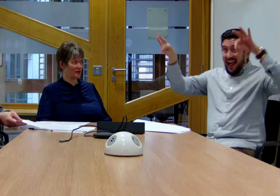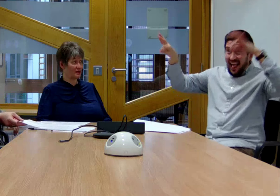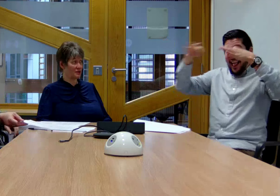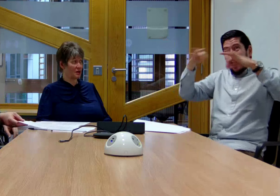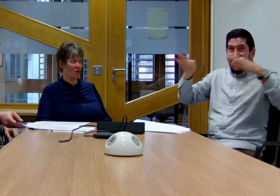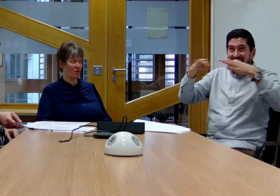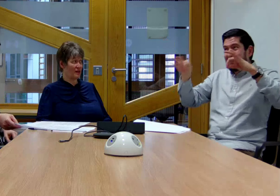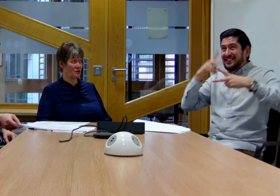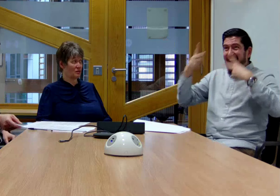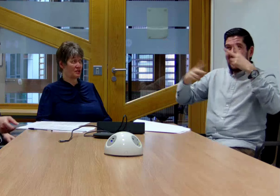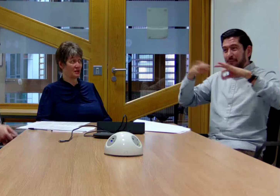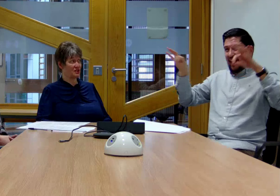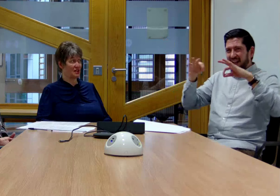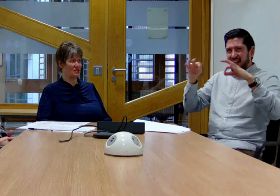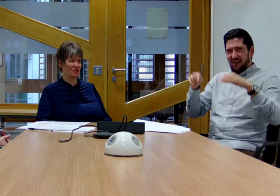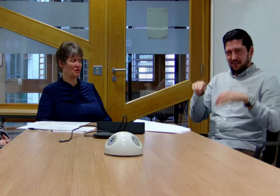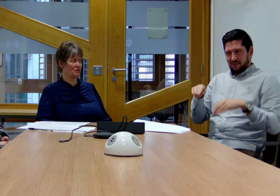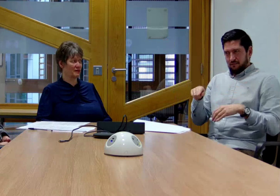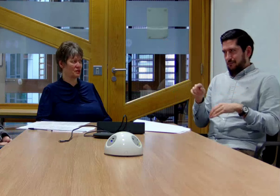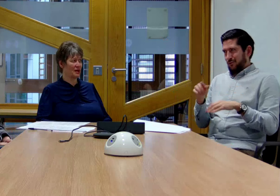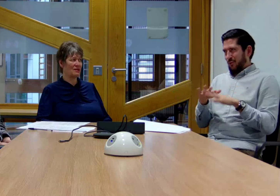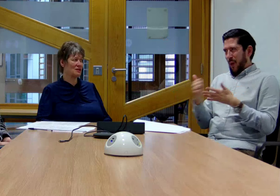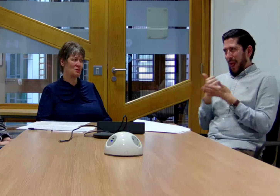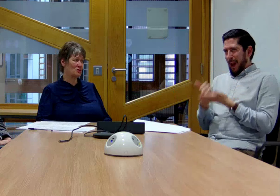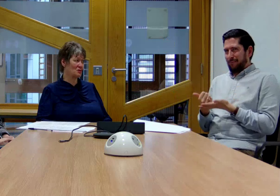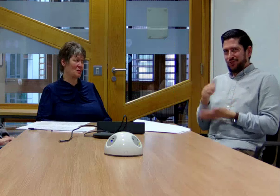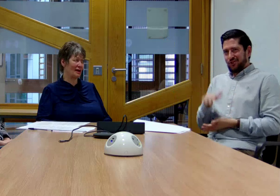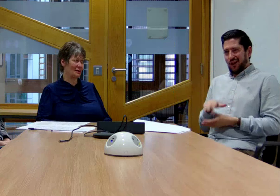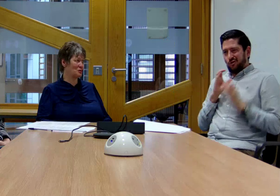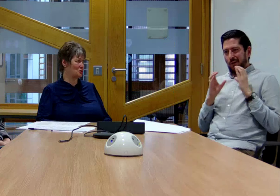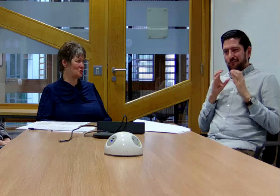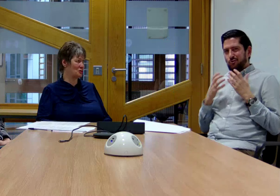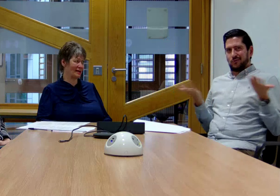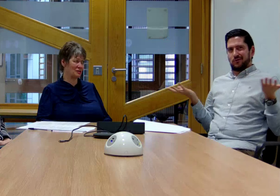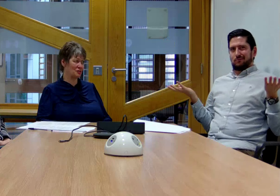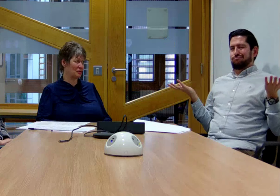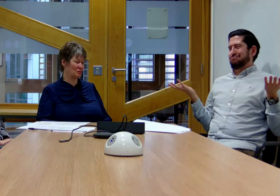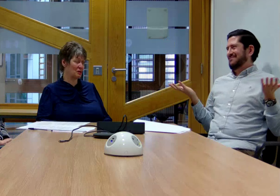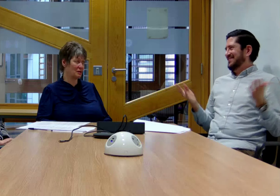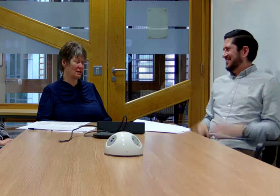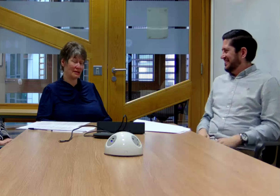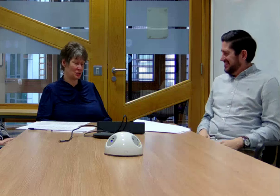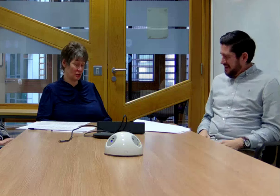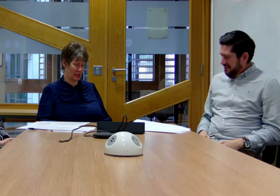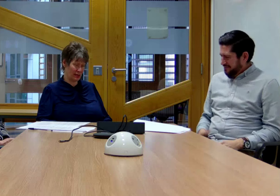time they want to play with other kids, all of the other kids, all they know is how to sign Jingle Bells. They don't know how to actually communicate, and that's not going